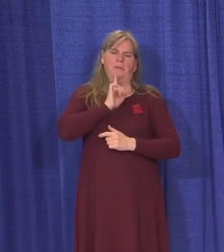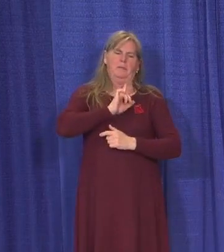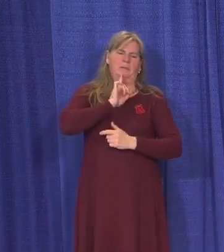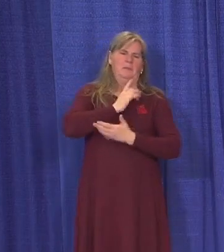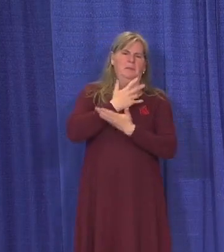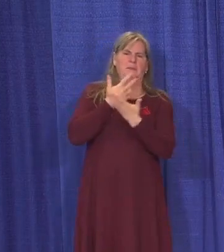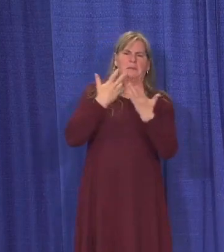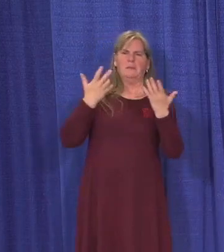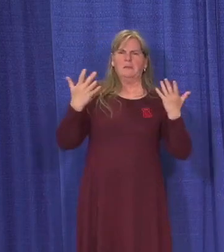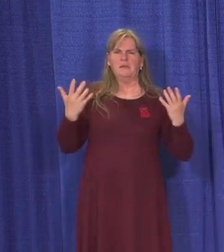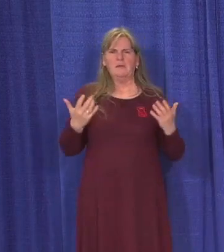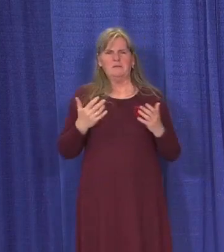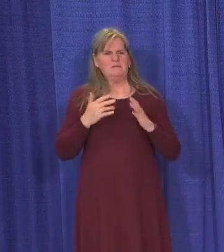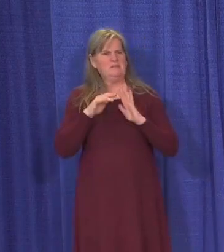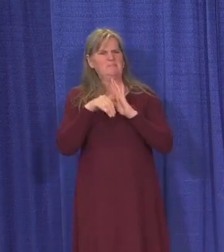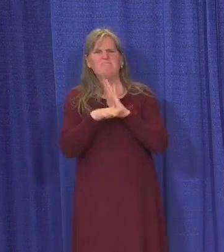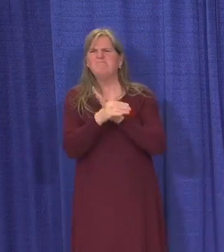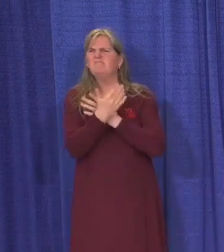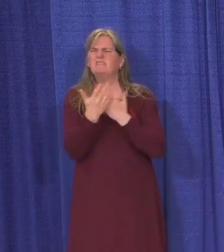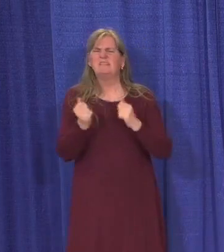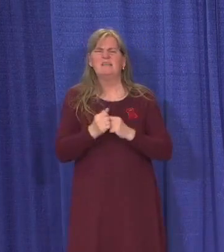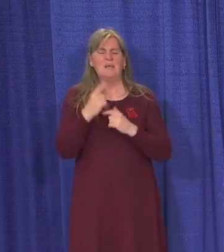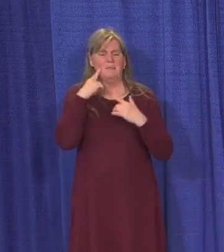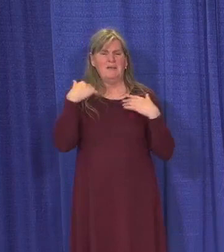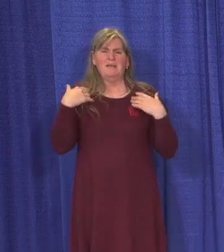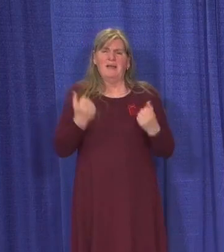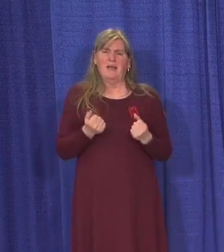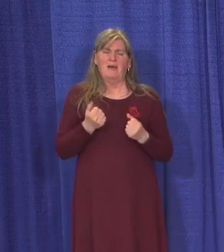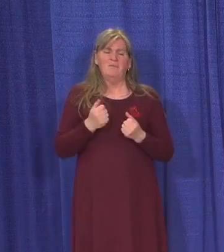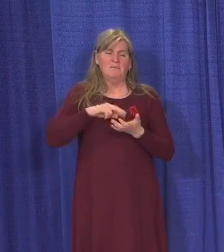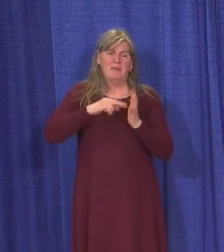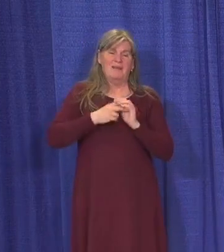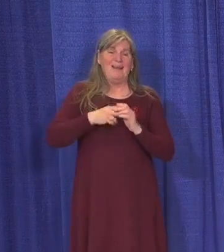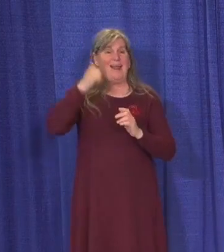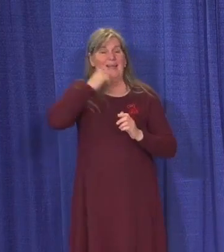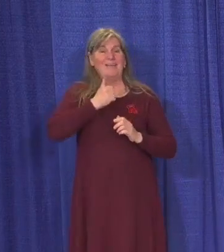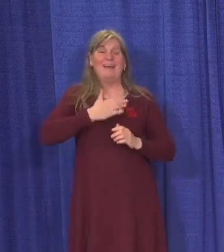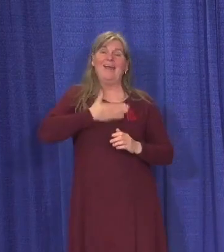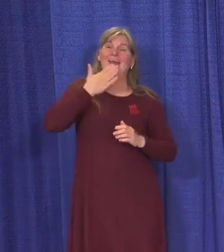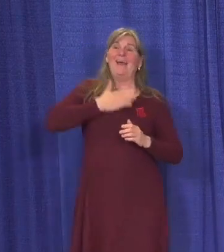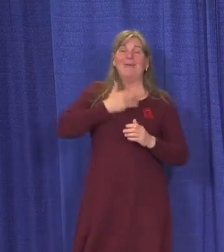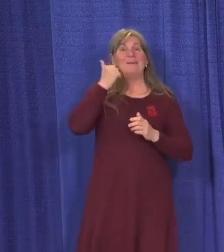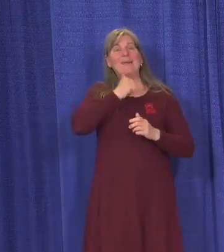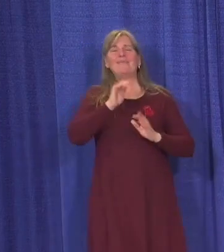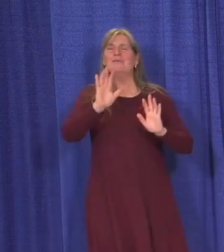uncertainty change, high stress and isolation, it's normal to